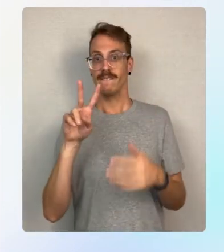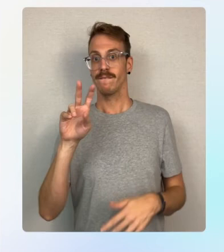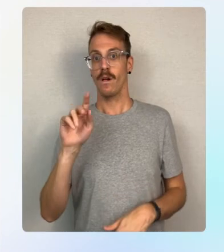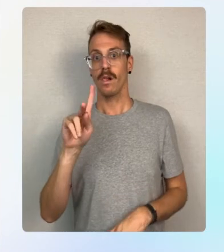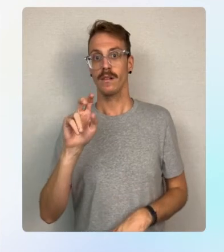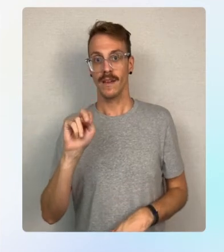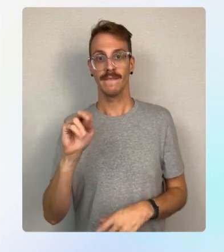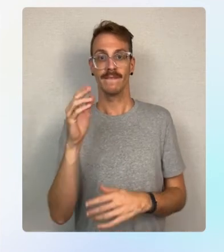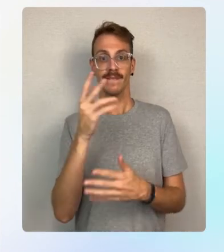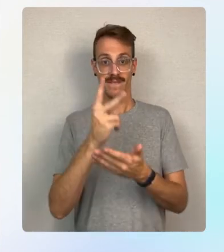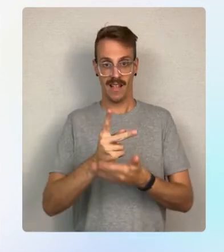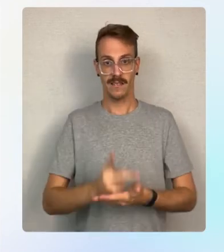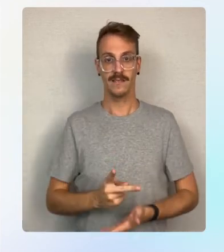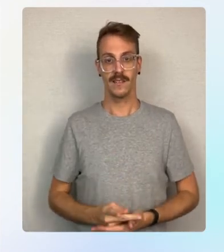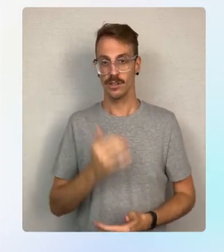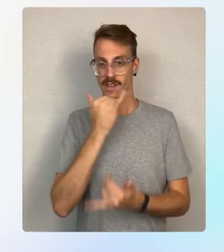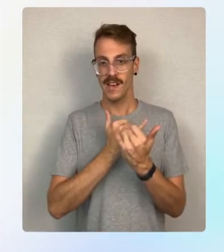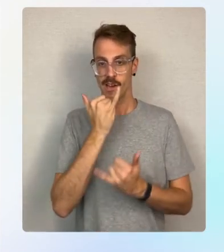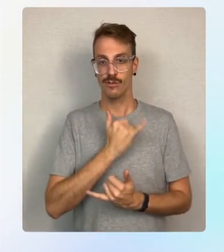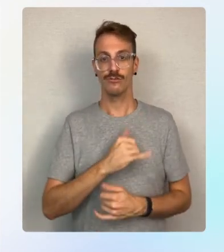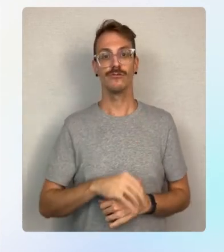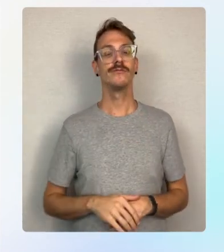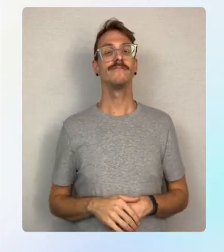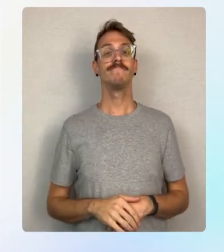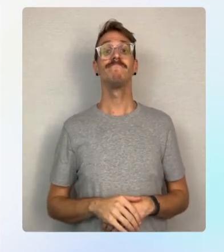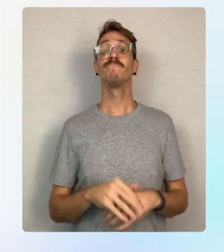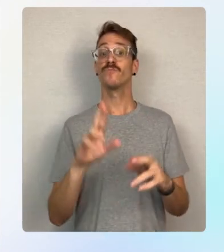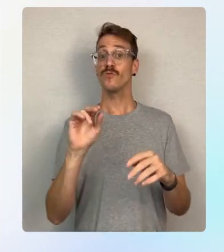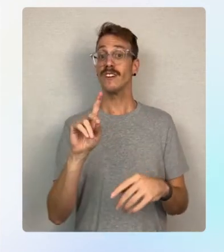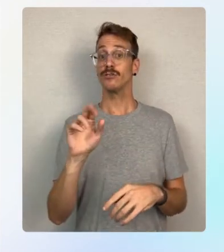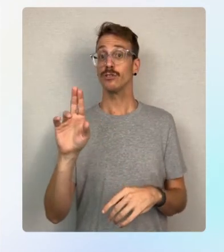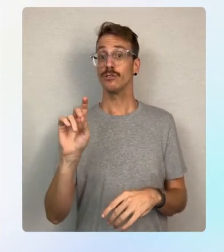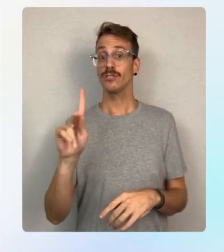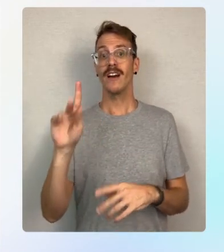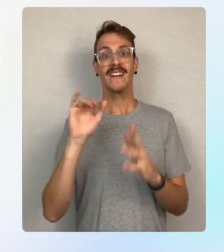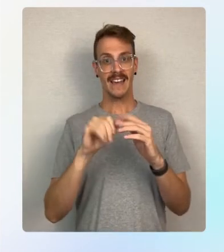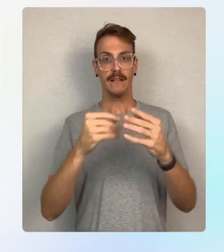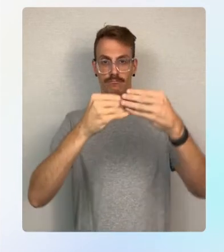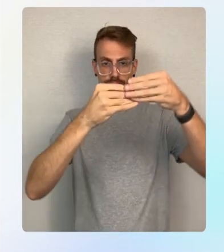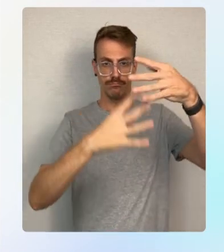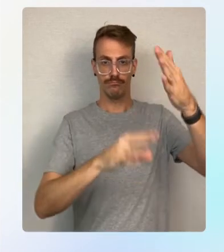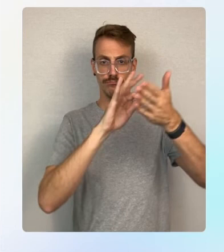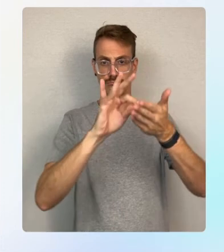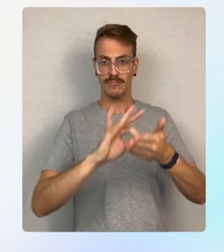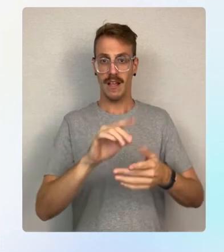of Vulkan Validation Errors. Now, RenderDoc can enumerate these errors